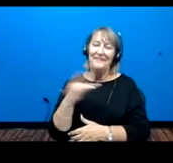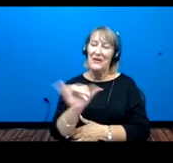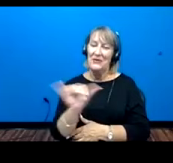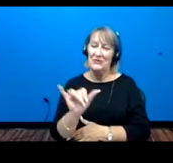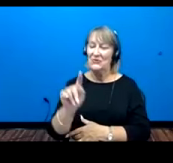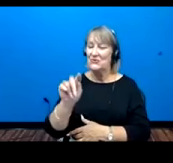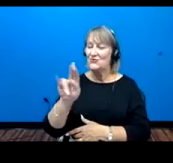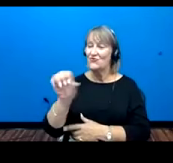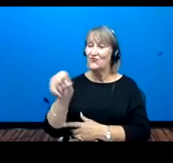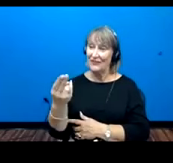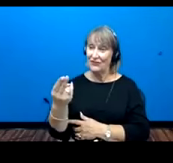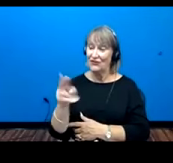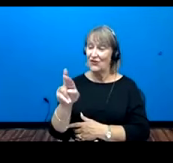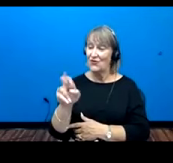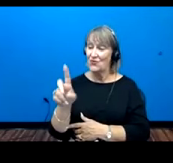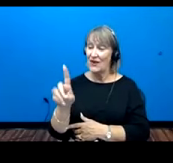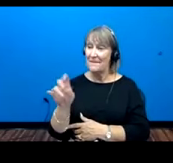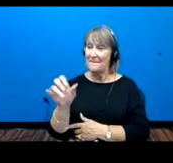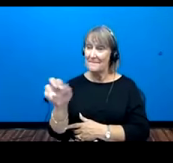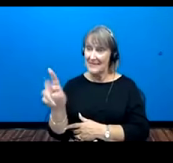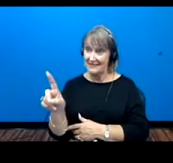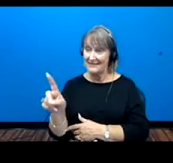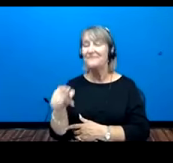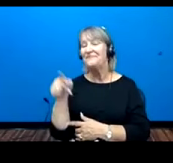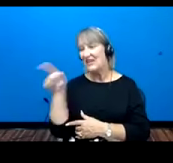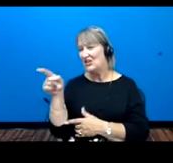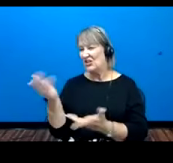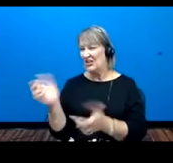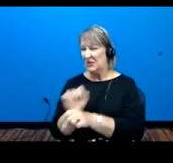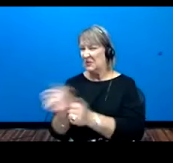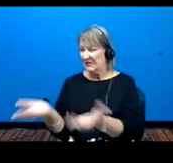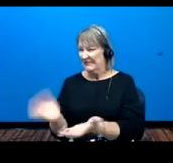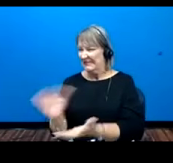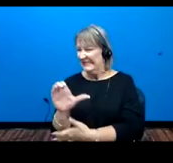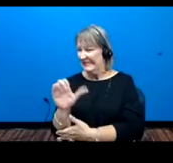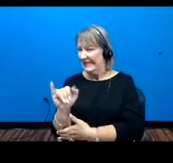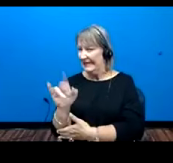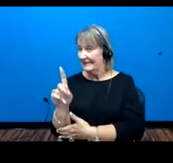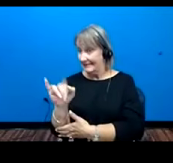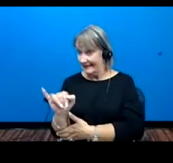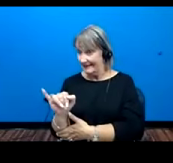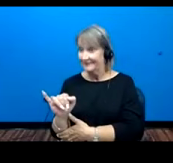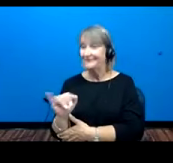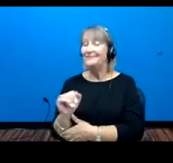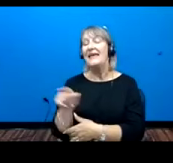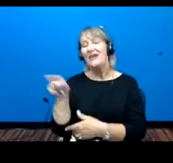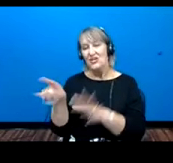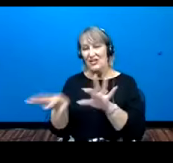who is part of our team here at CIDI and specifically working on this project. She found some of these photos